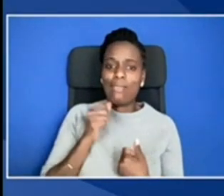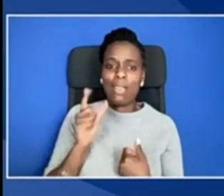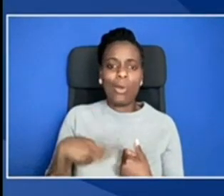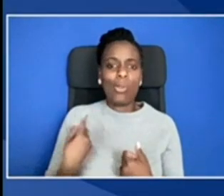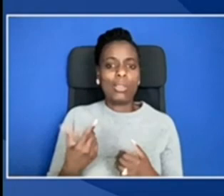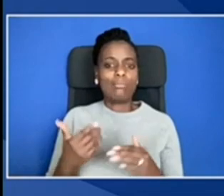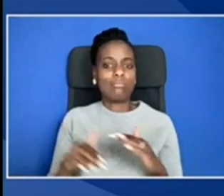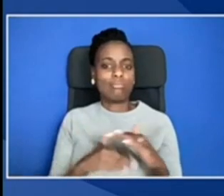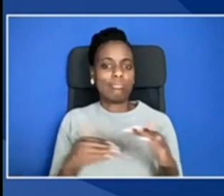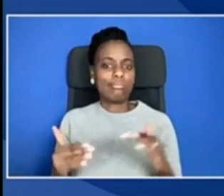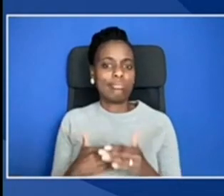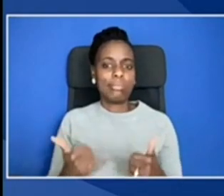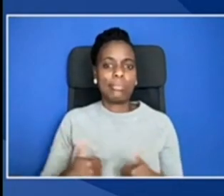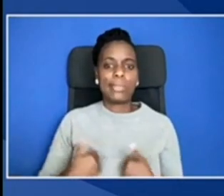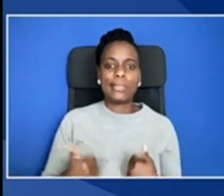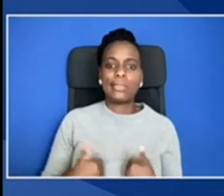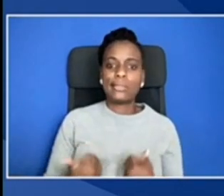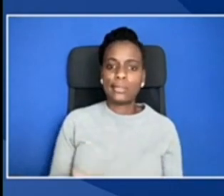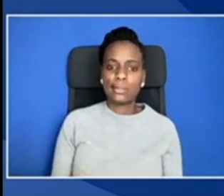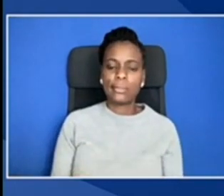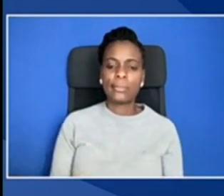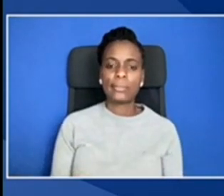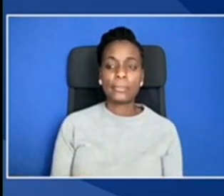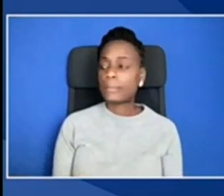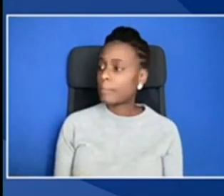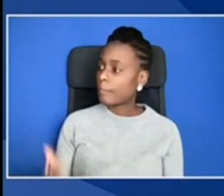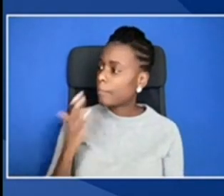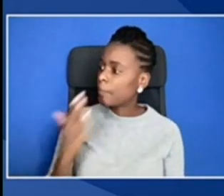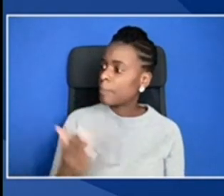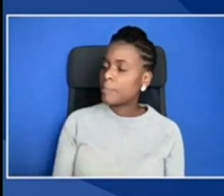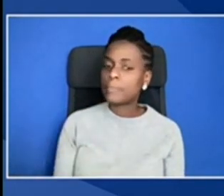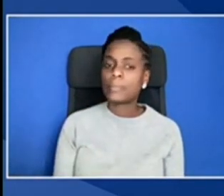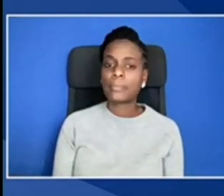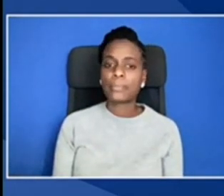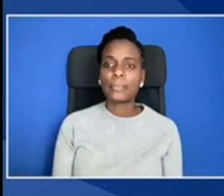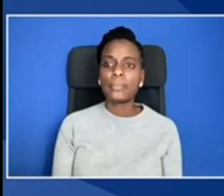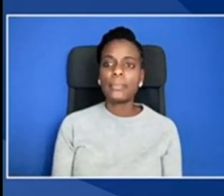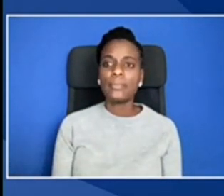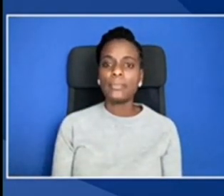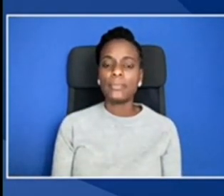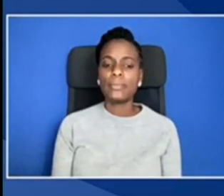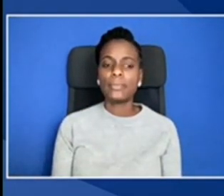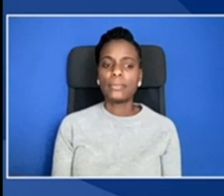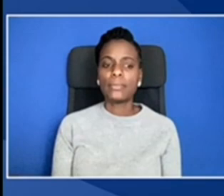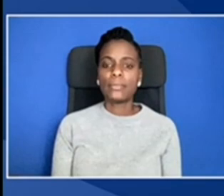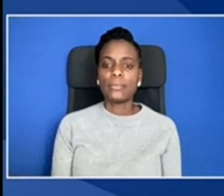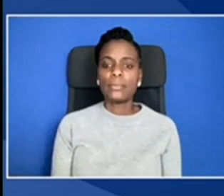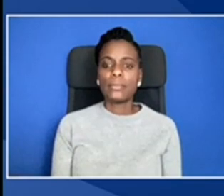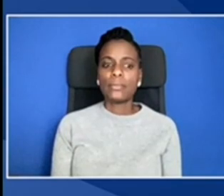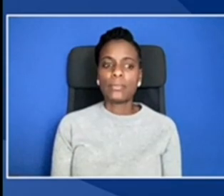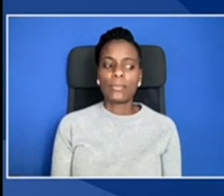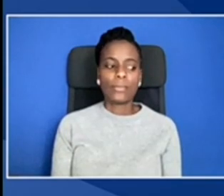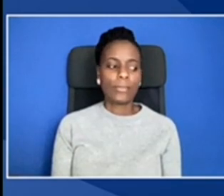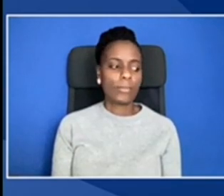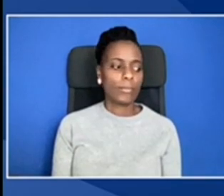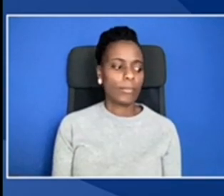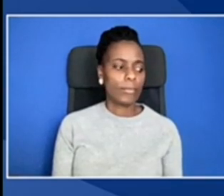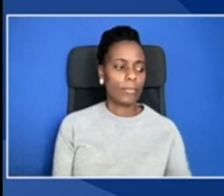Thank you, Jalil. The last question,